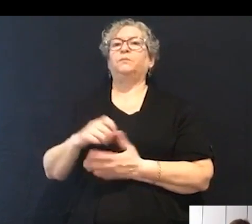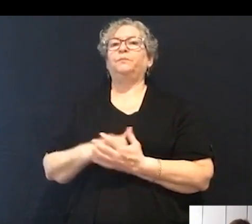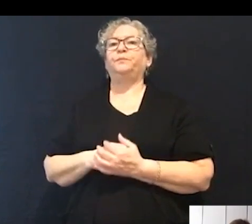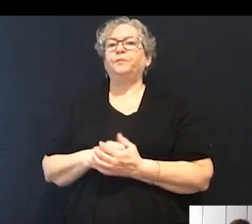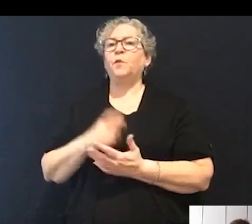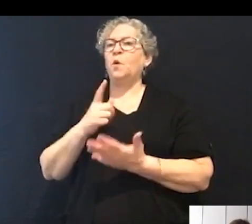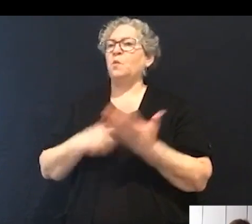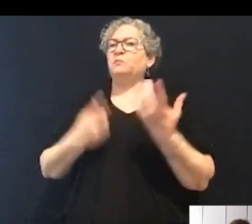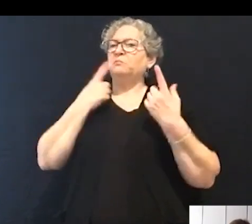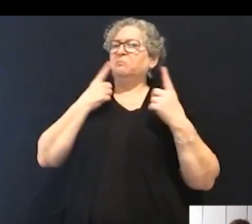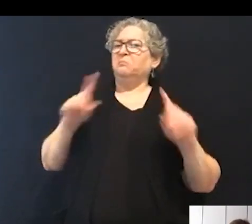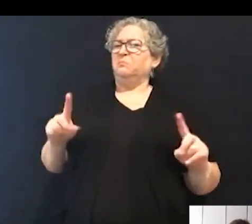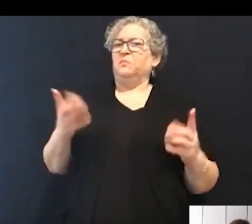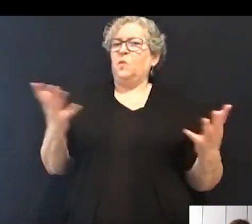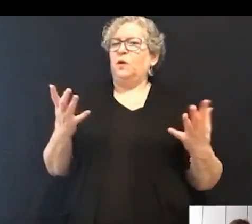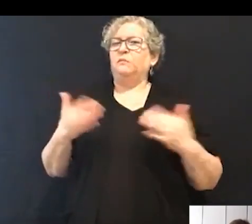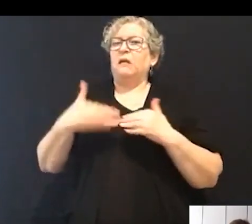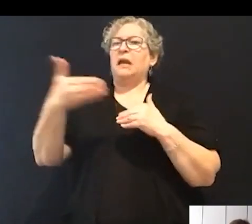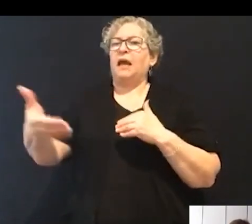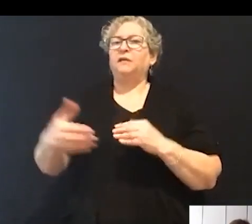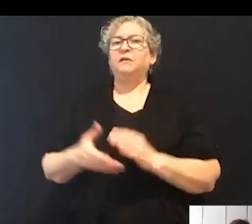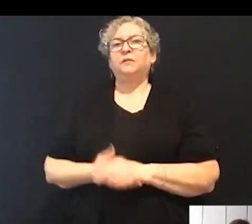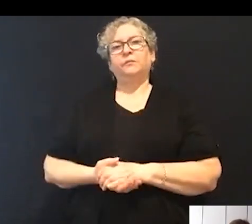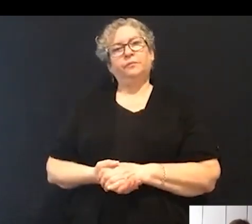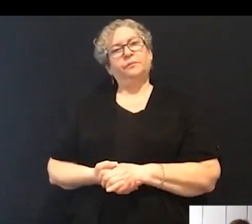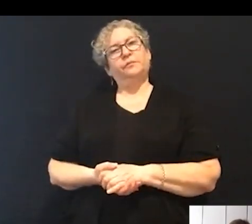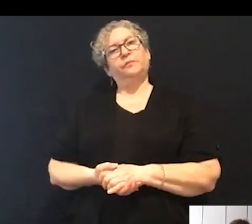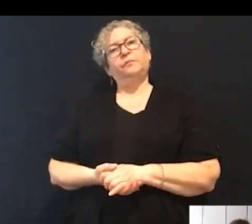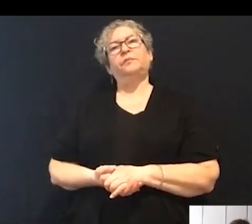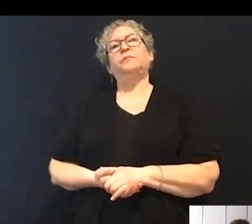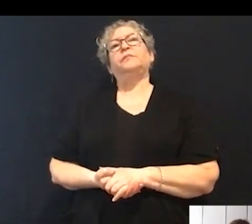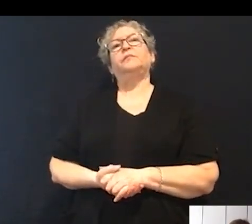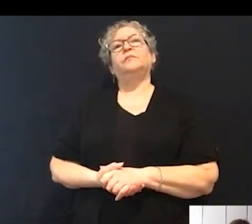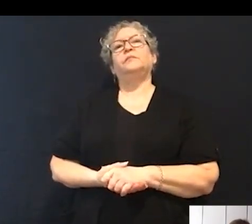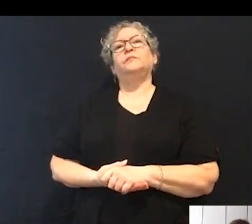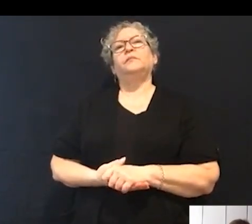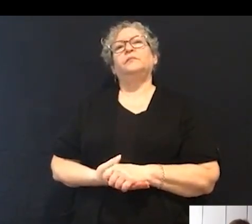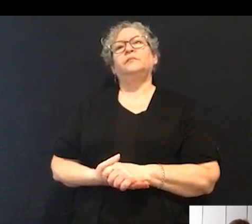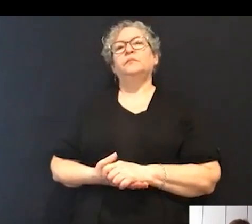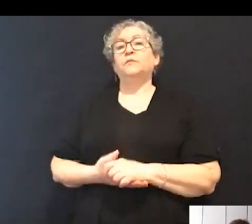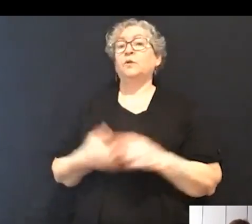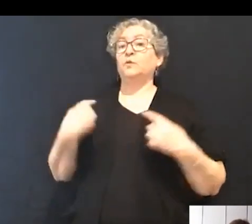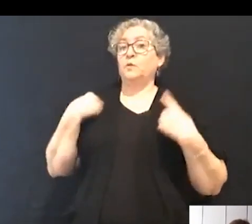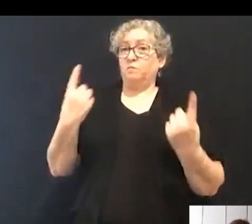And what is next? So far, there is demonstration of early safety